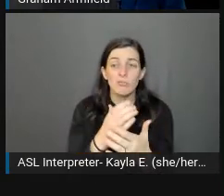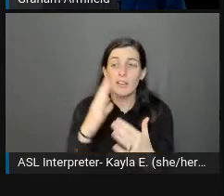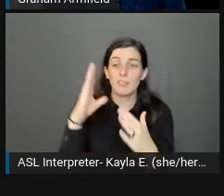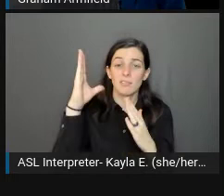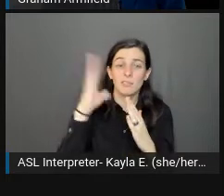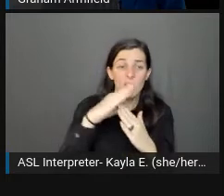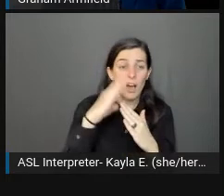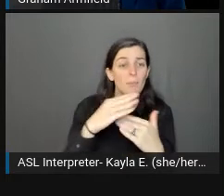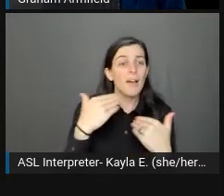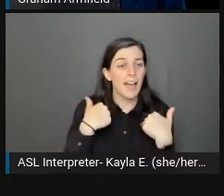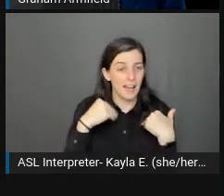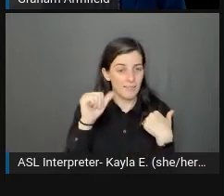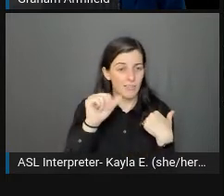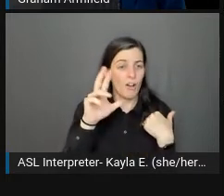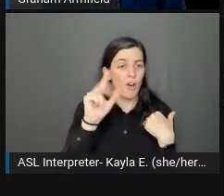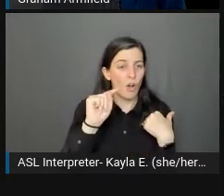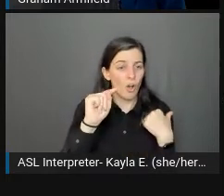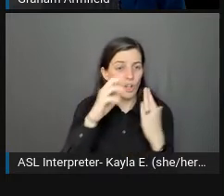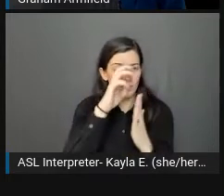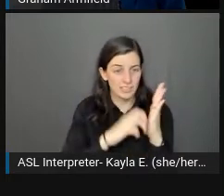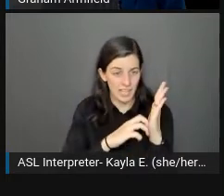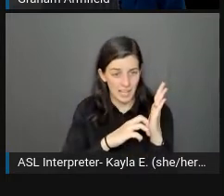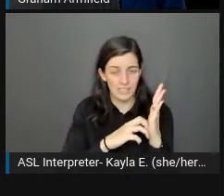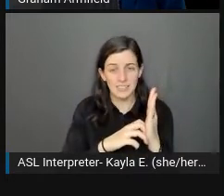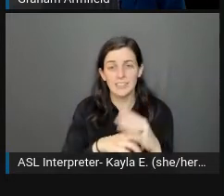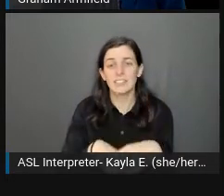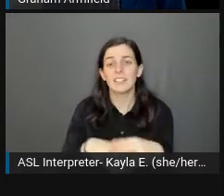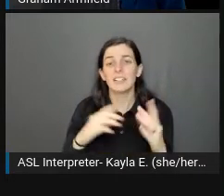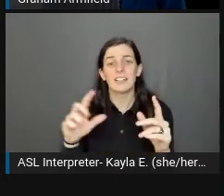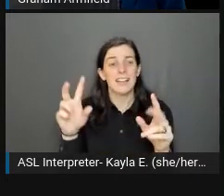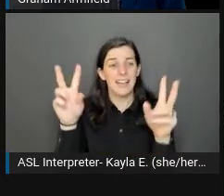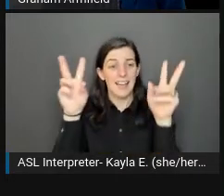attached to it. I've got a heading in here and then some plain text.